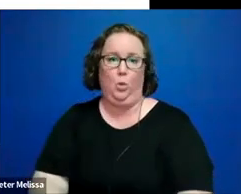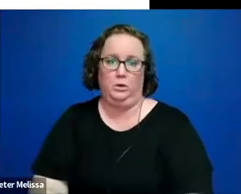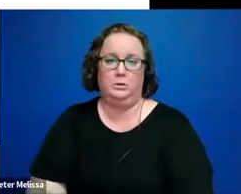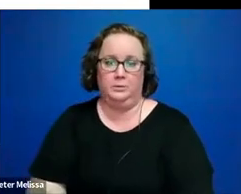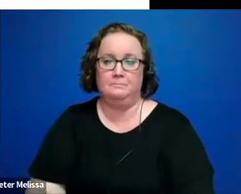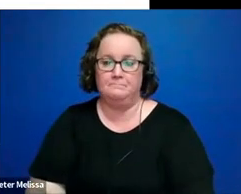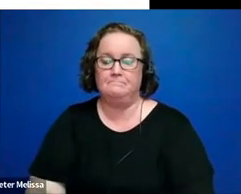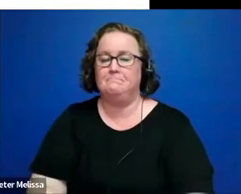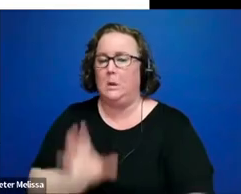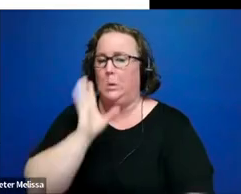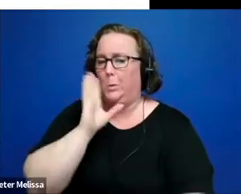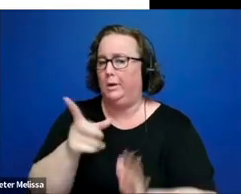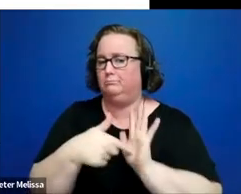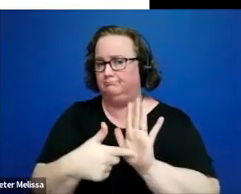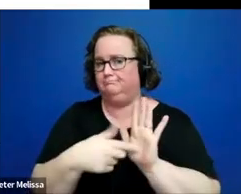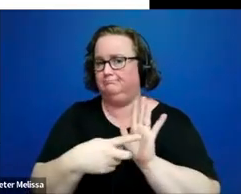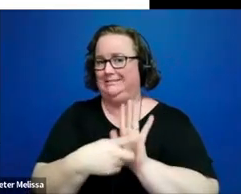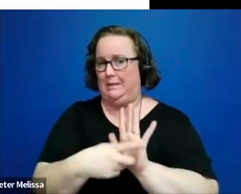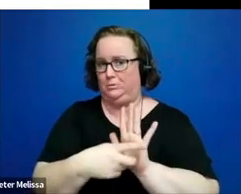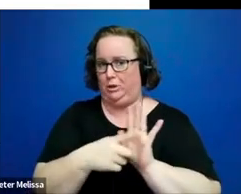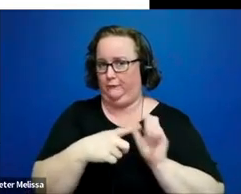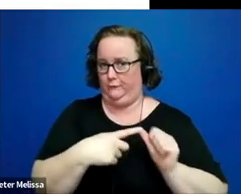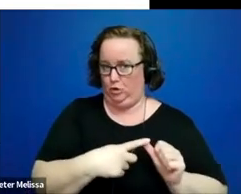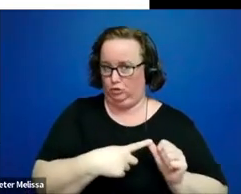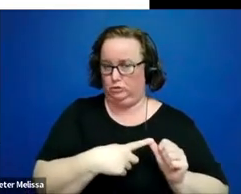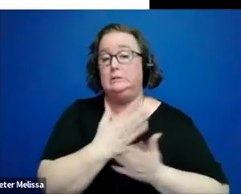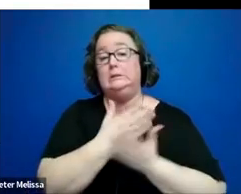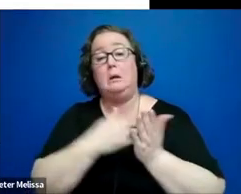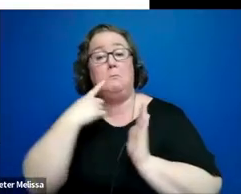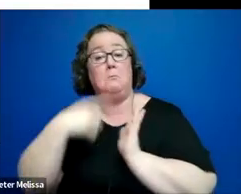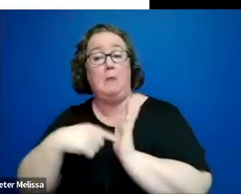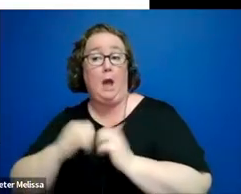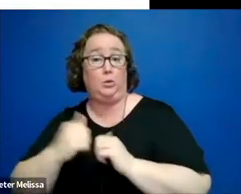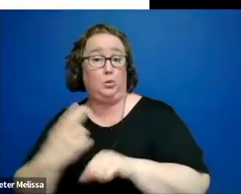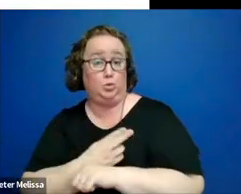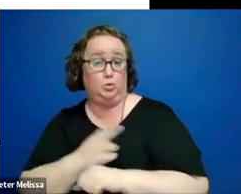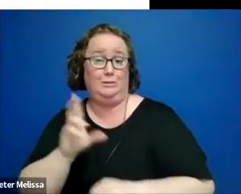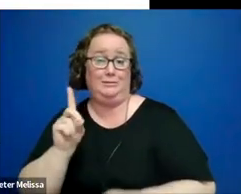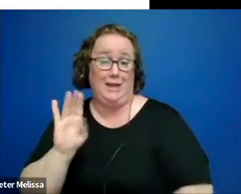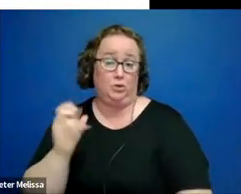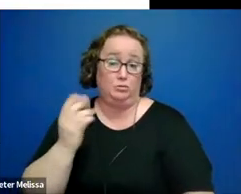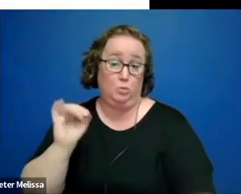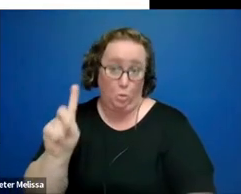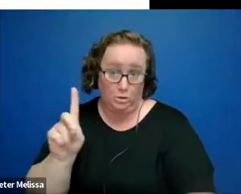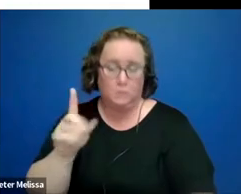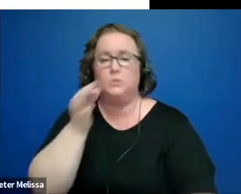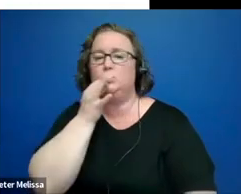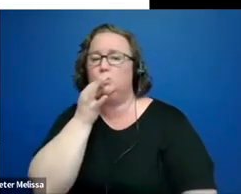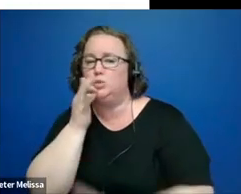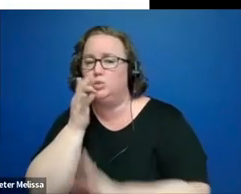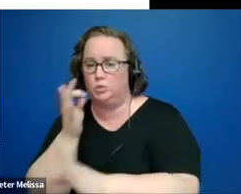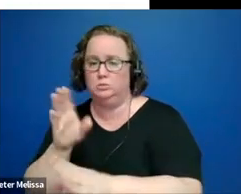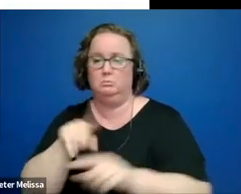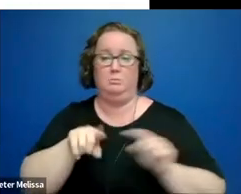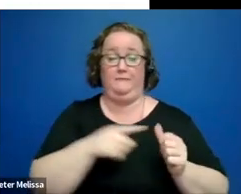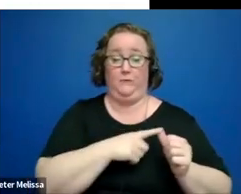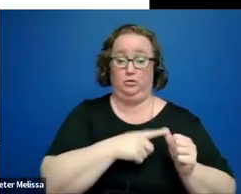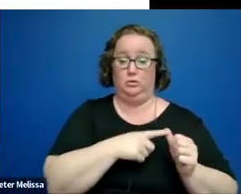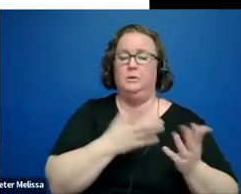a little bit of a demonstration and with some examples of how to use the dashboard in just a bit. But first, I want to explain more about